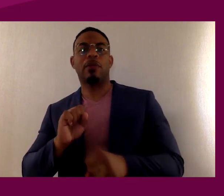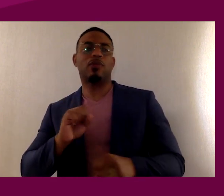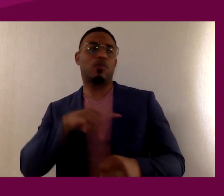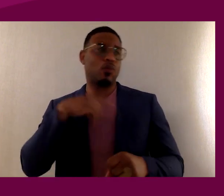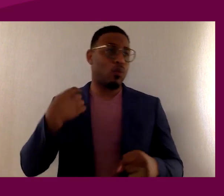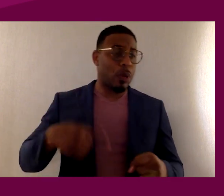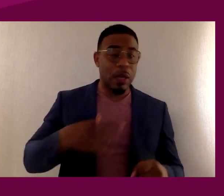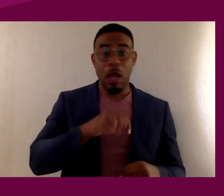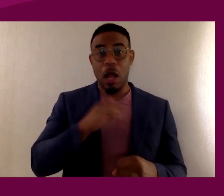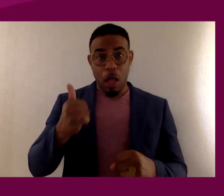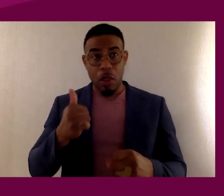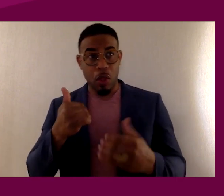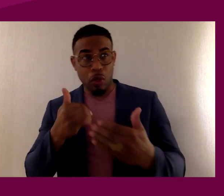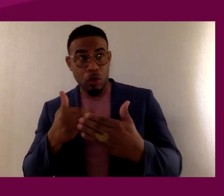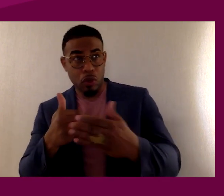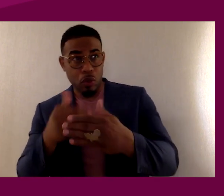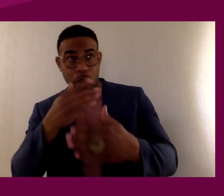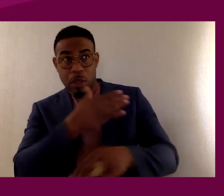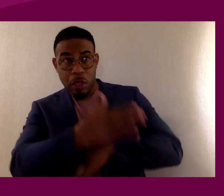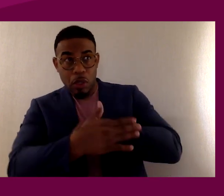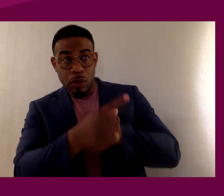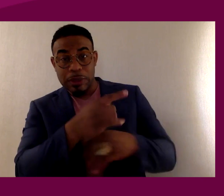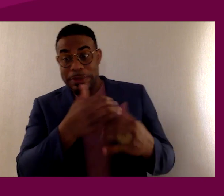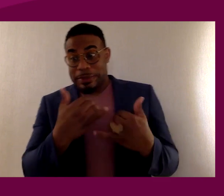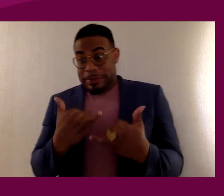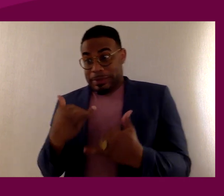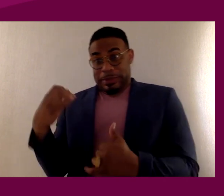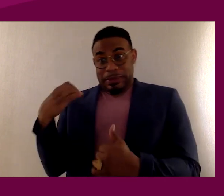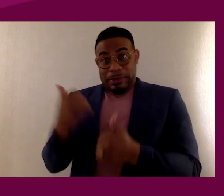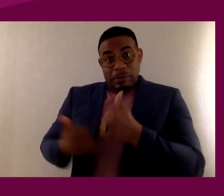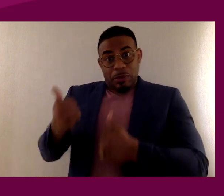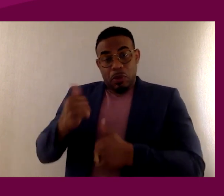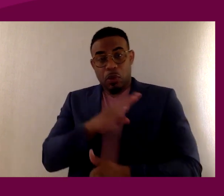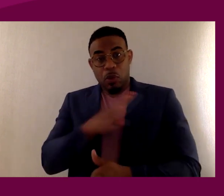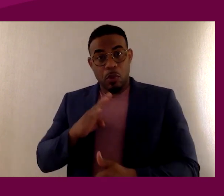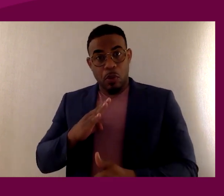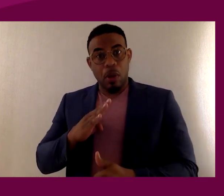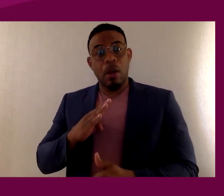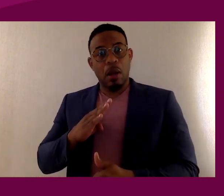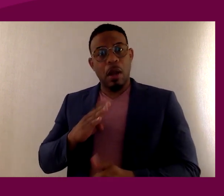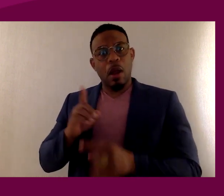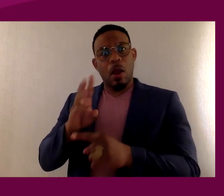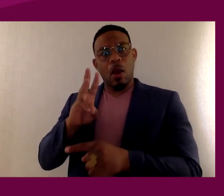Bruce also worked in Russia and other Post-Soviet countries, and he is currently the chairman of the